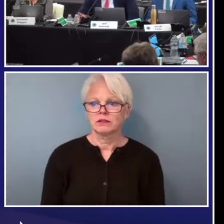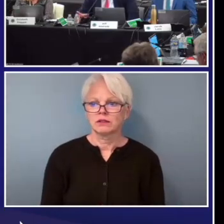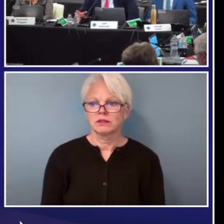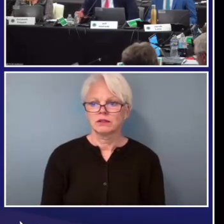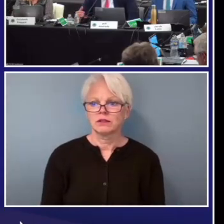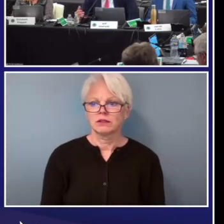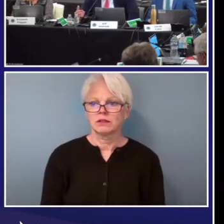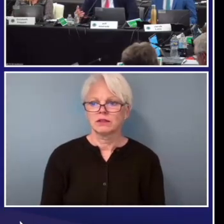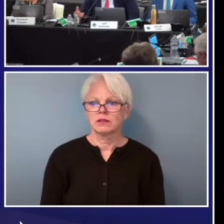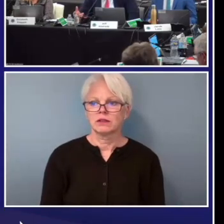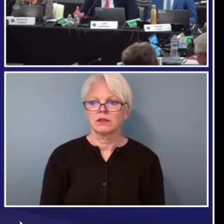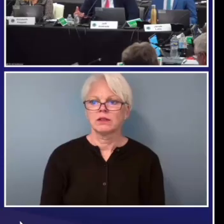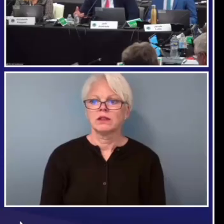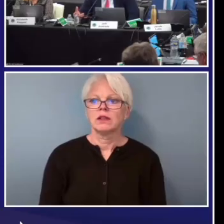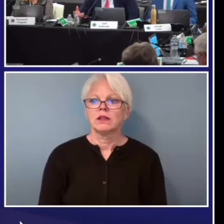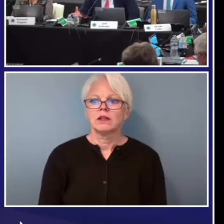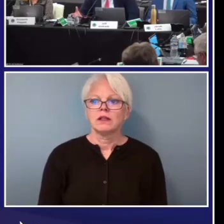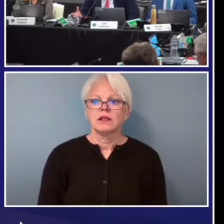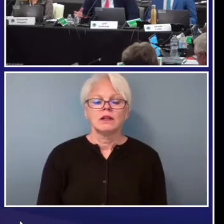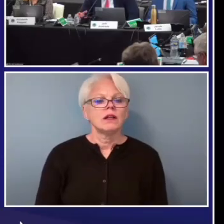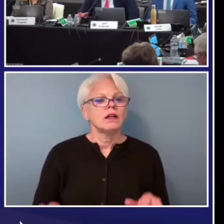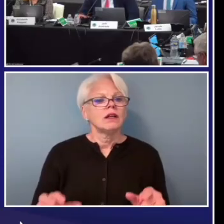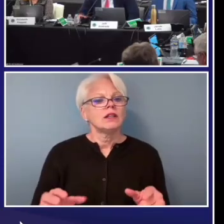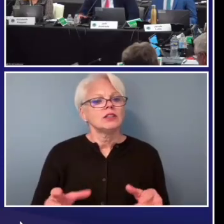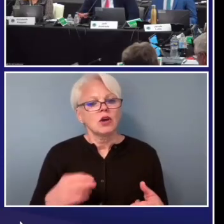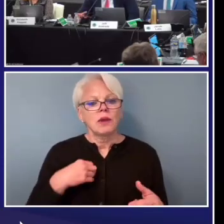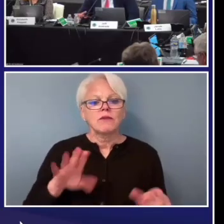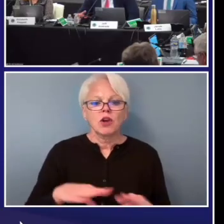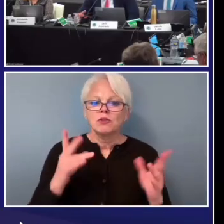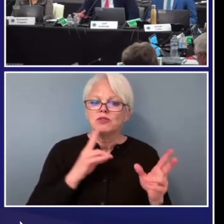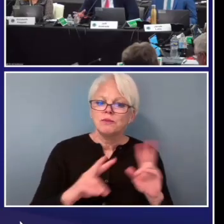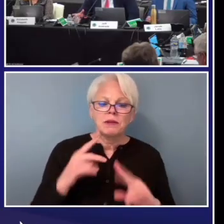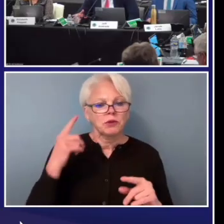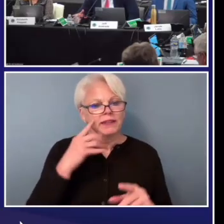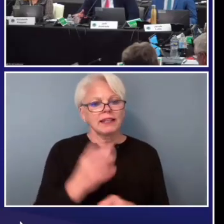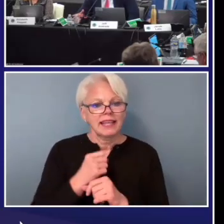folks who think that they have, they've gotten it right. And I think that they're that they're in